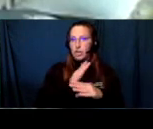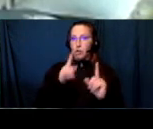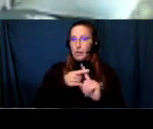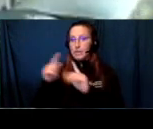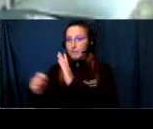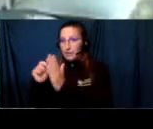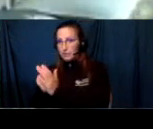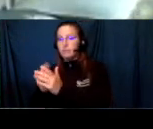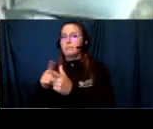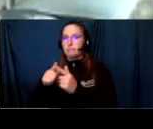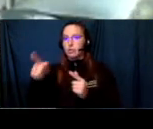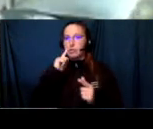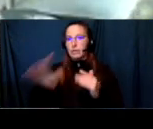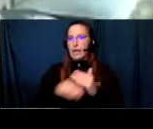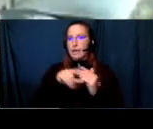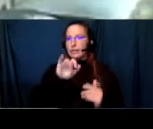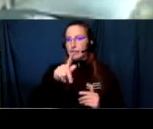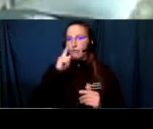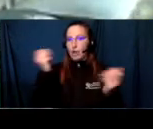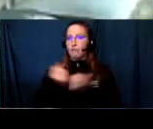time for the video and then you can put the link in the chat to everyone so it shows back.